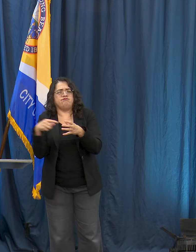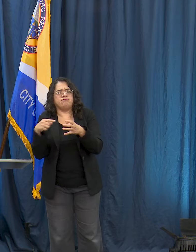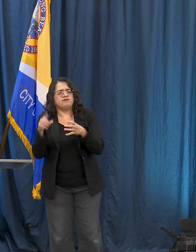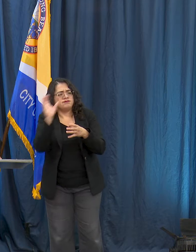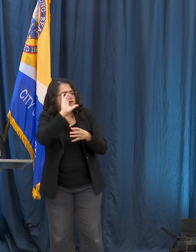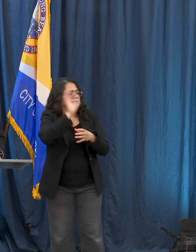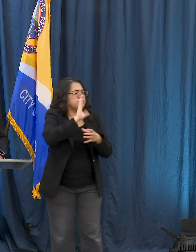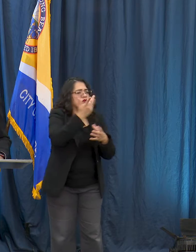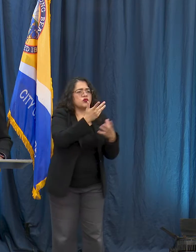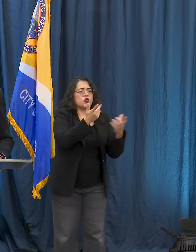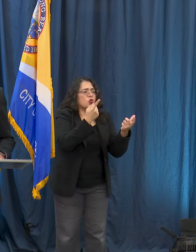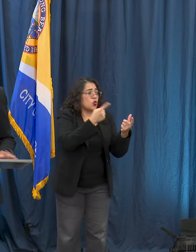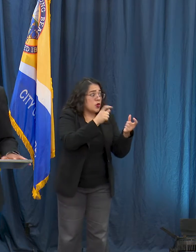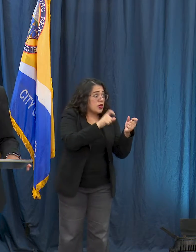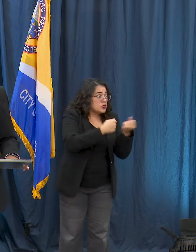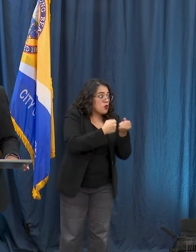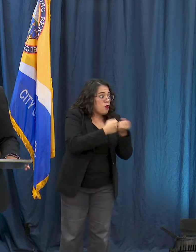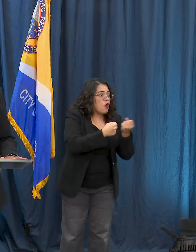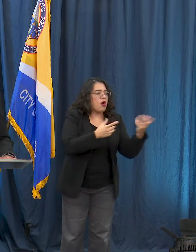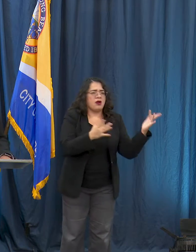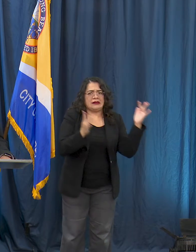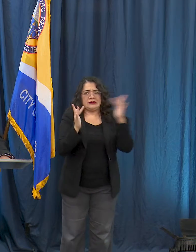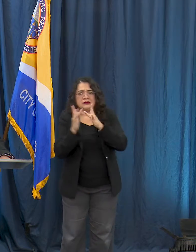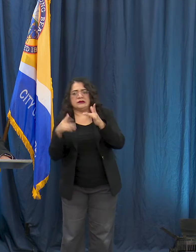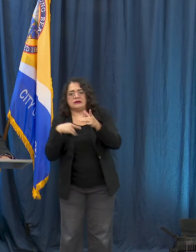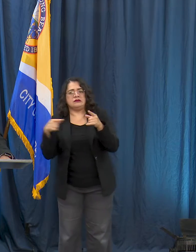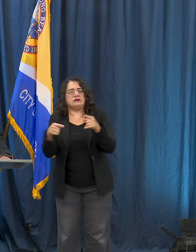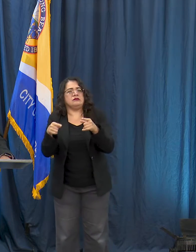and how we get you that support. You have our commitment to help every single